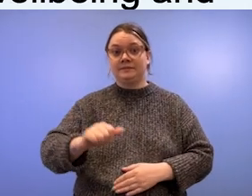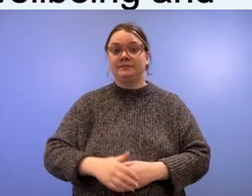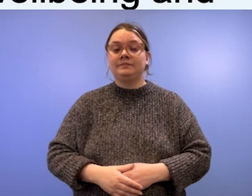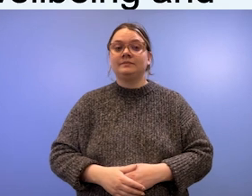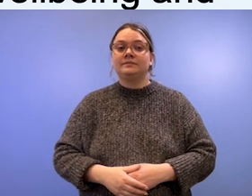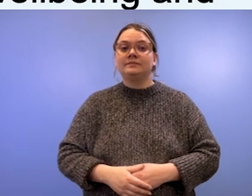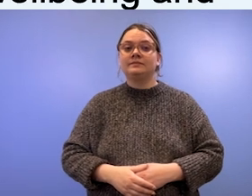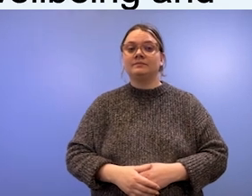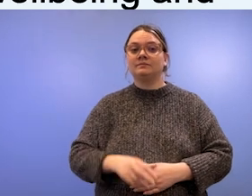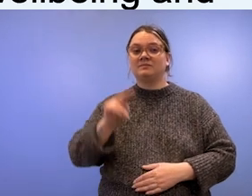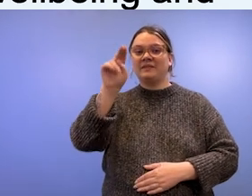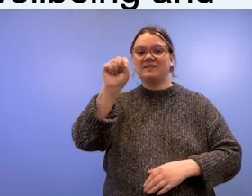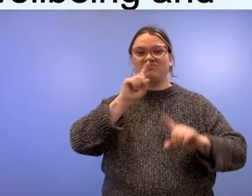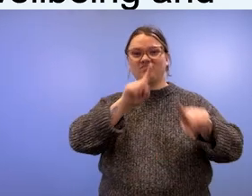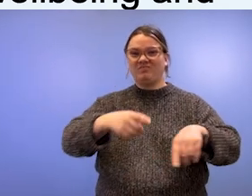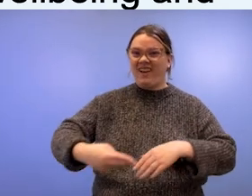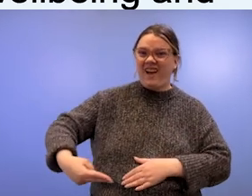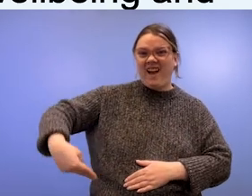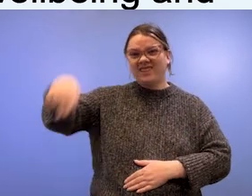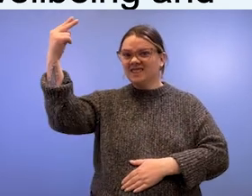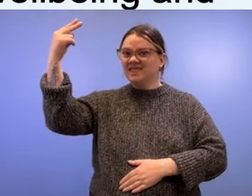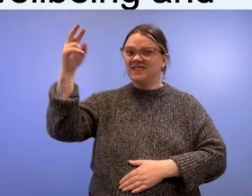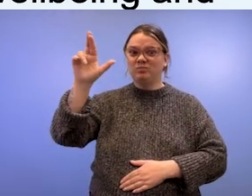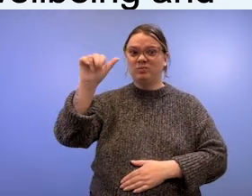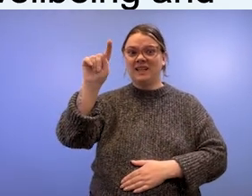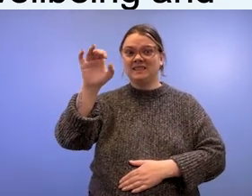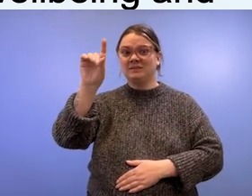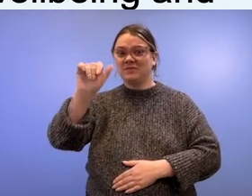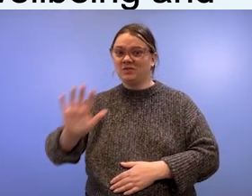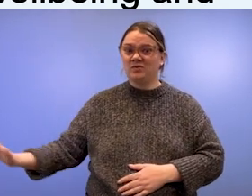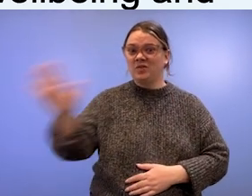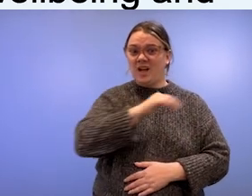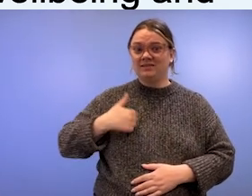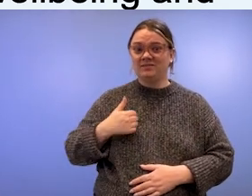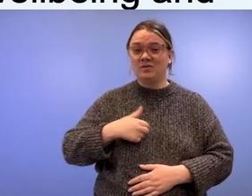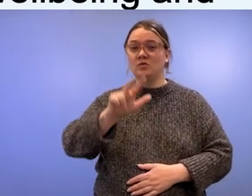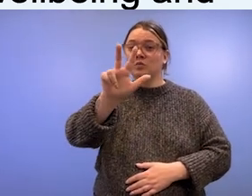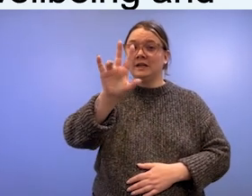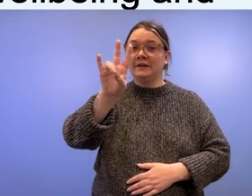and Nova Scotians reported the highest rate of disability in the country? With 37.9% of